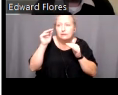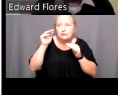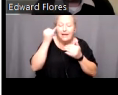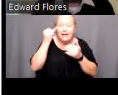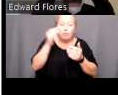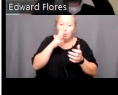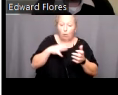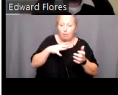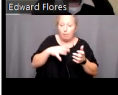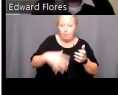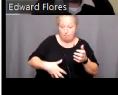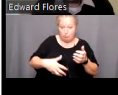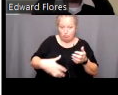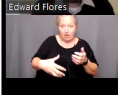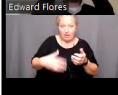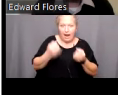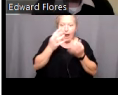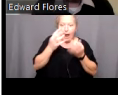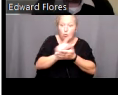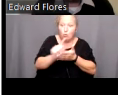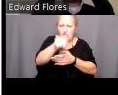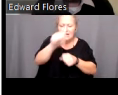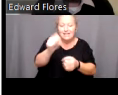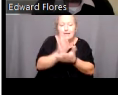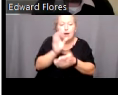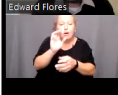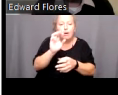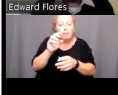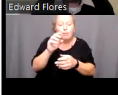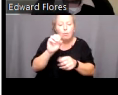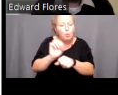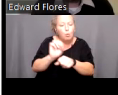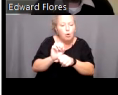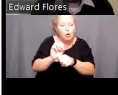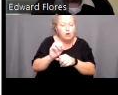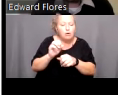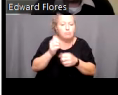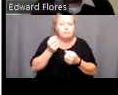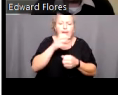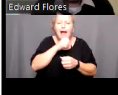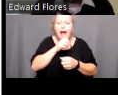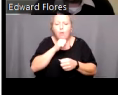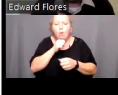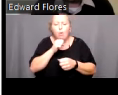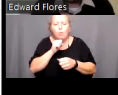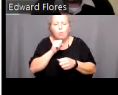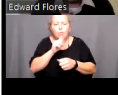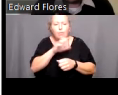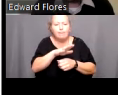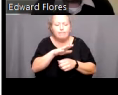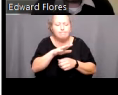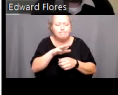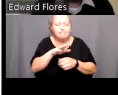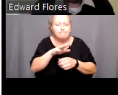was allowed to stop working or how would a child was when you know they had to go back to work.